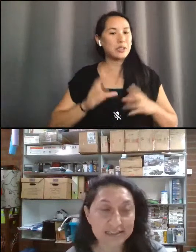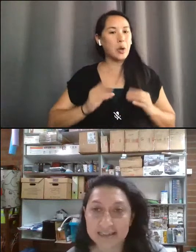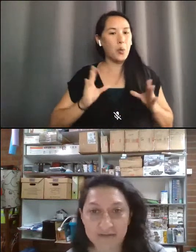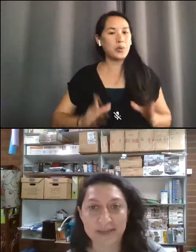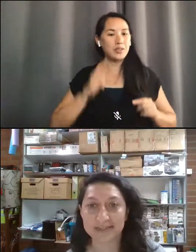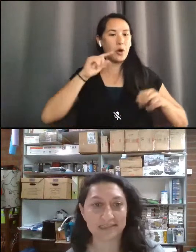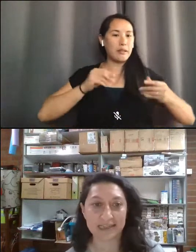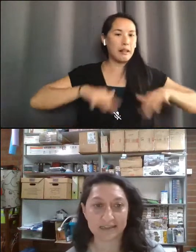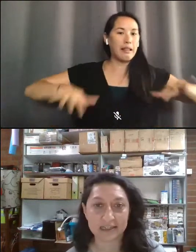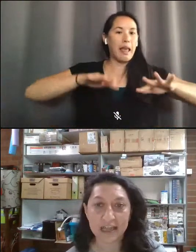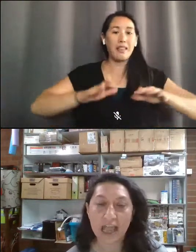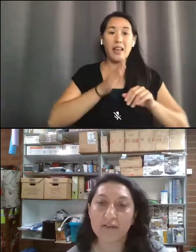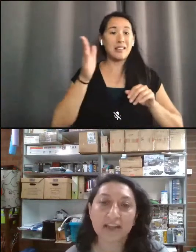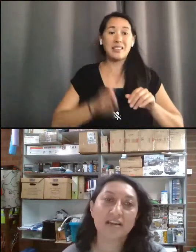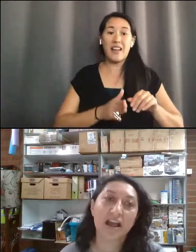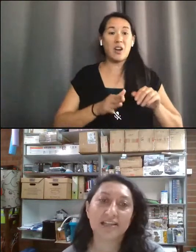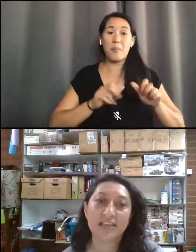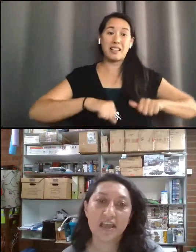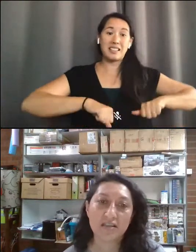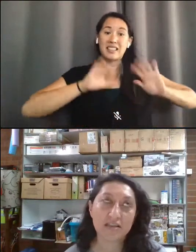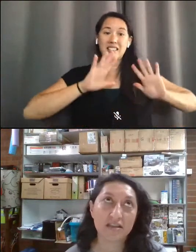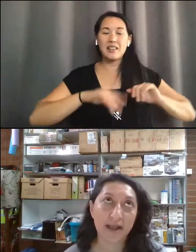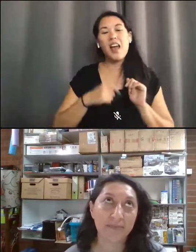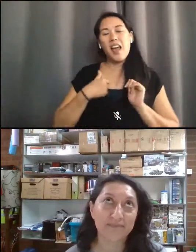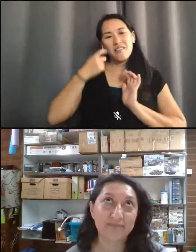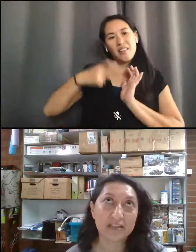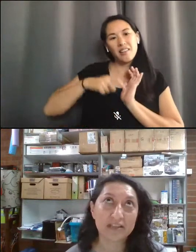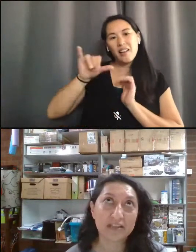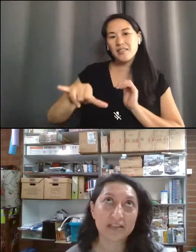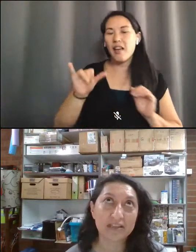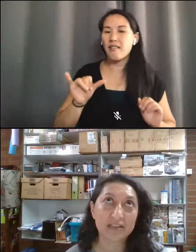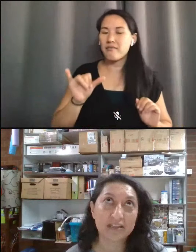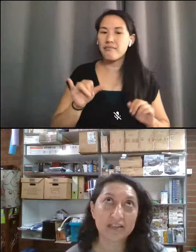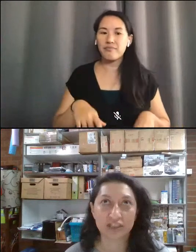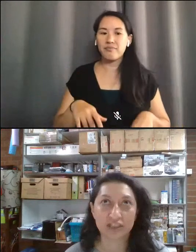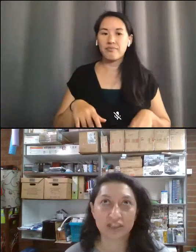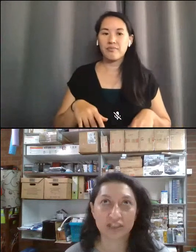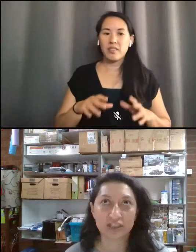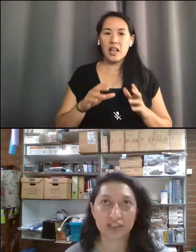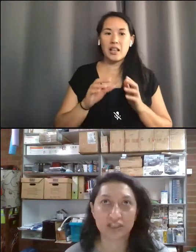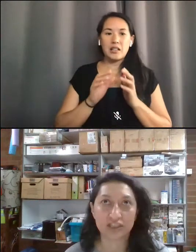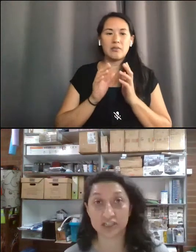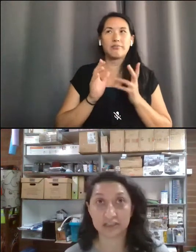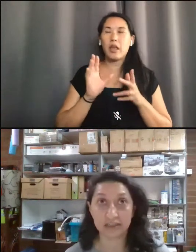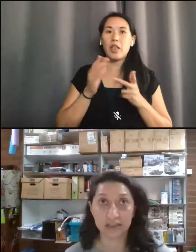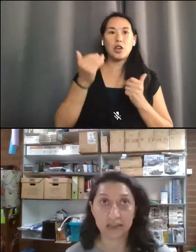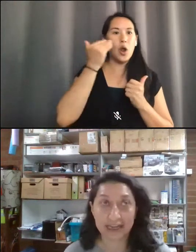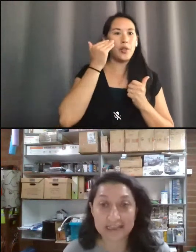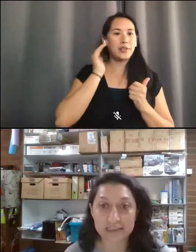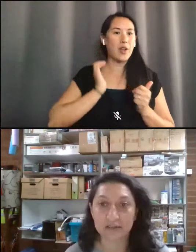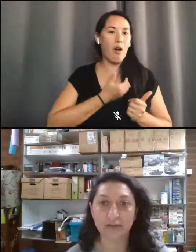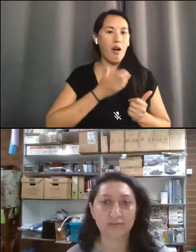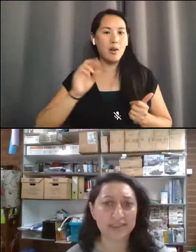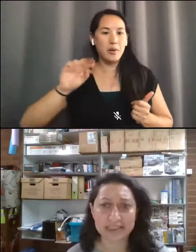has never been seceded and recognize the vast knowledge that our organization gets from this